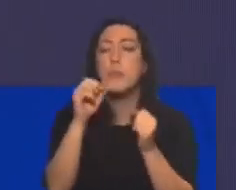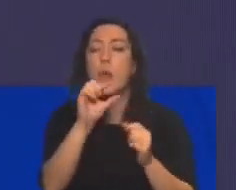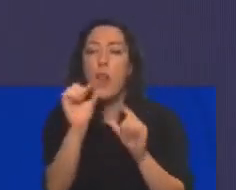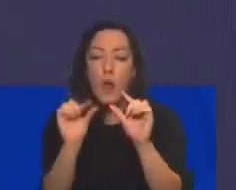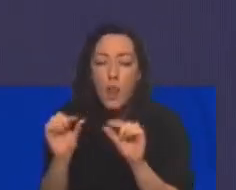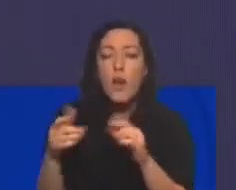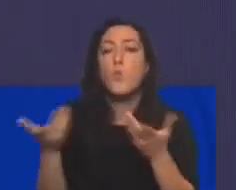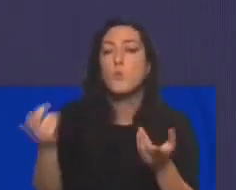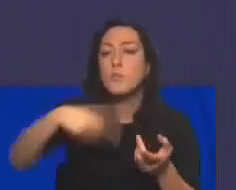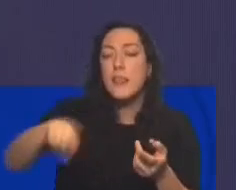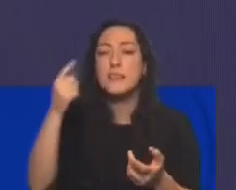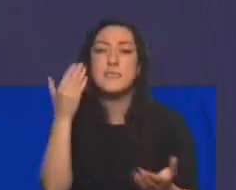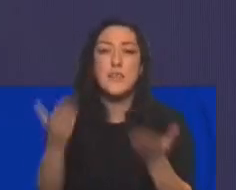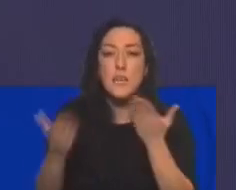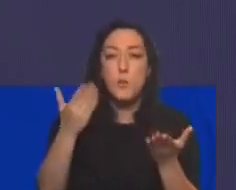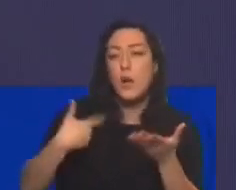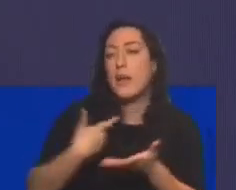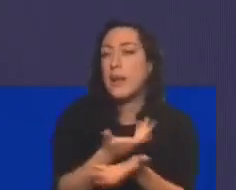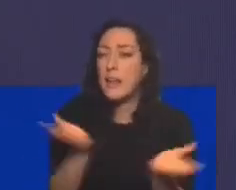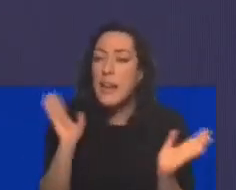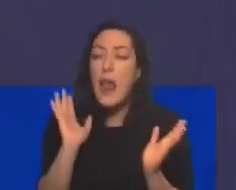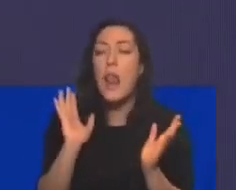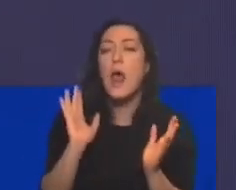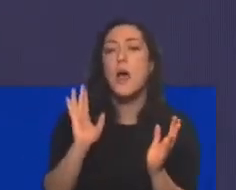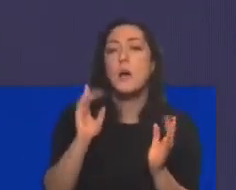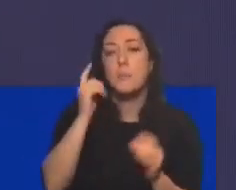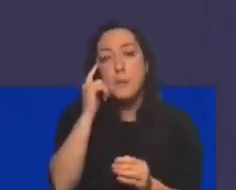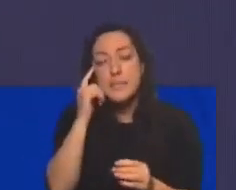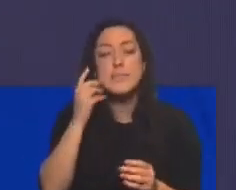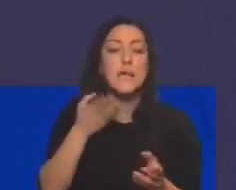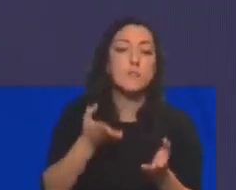functions of excess demand, of general balance, or the function of demand